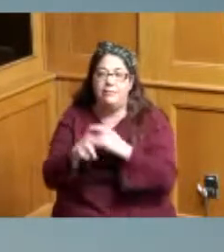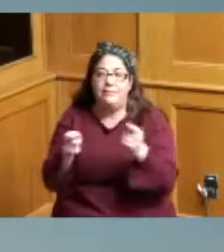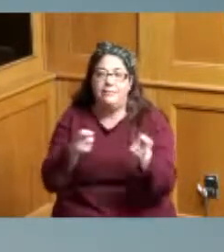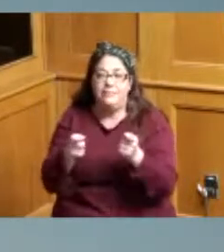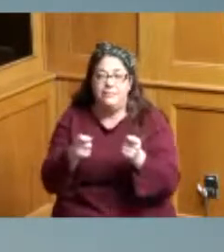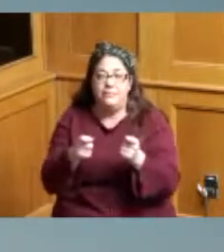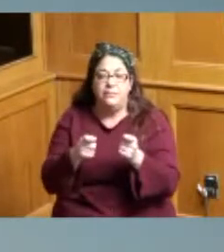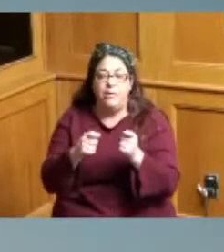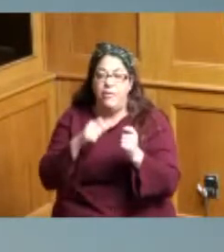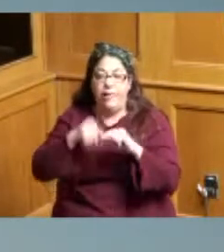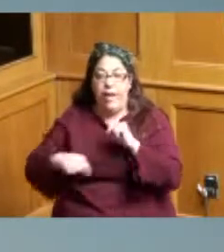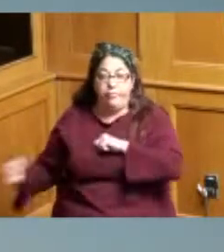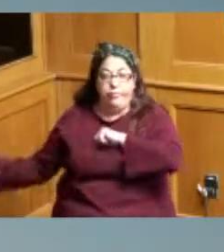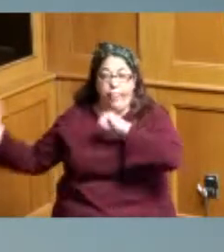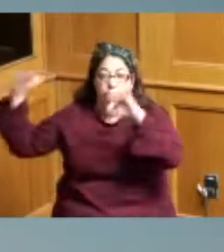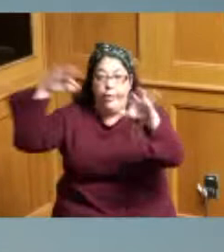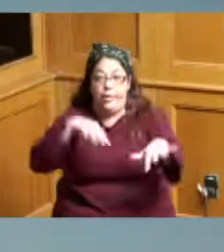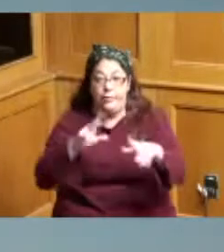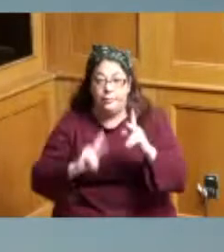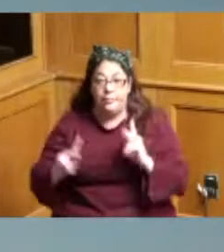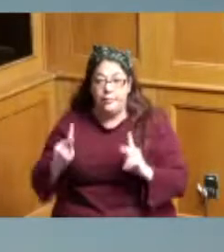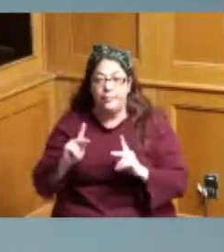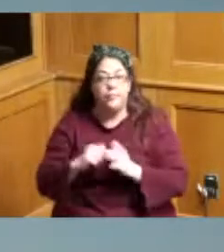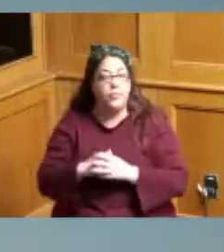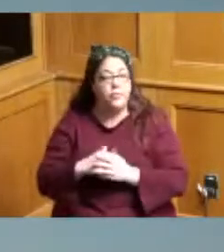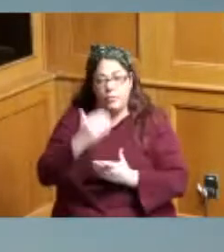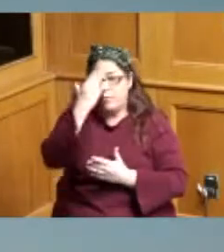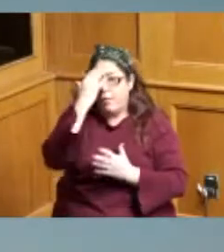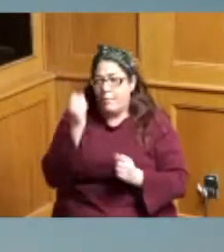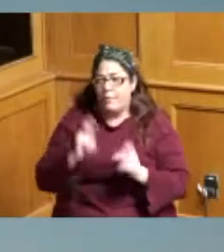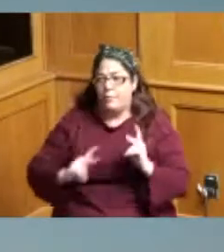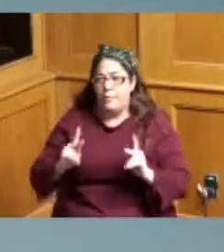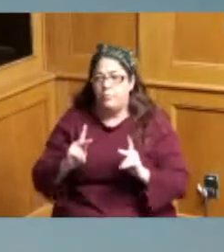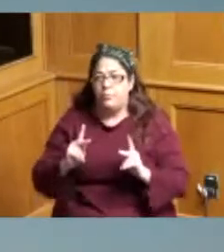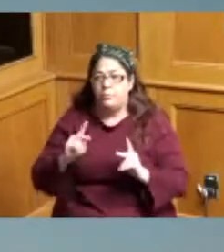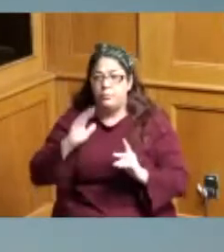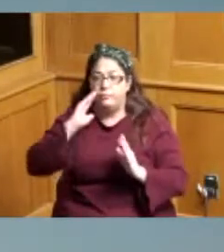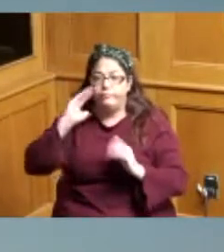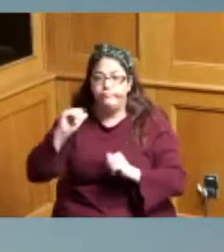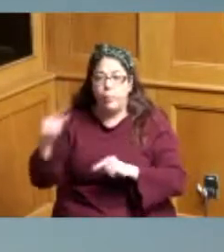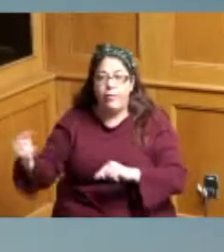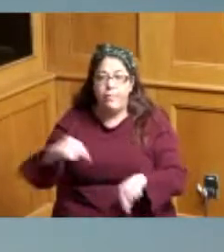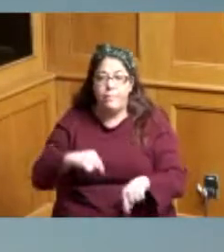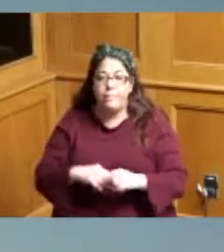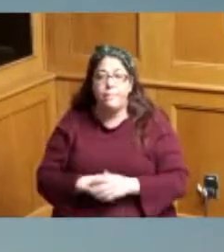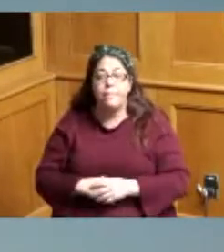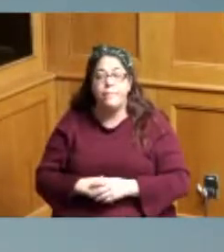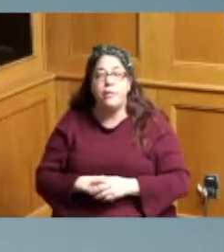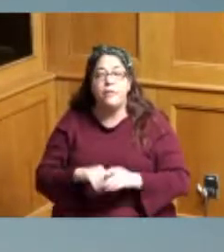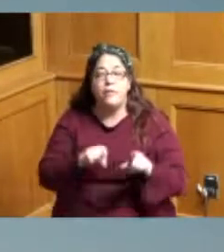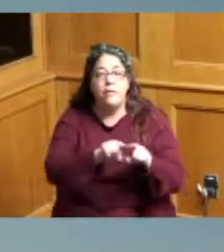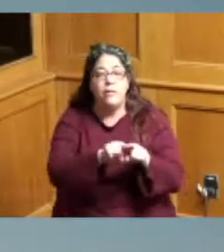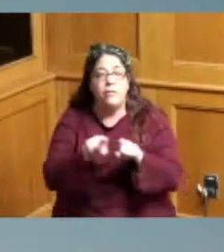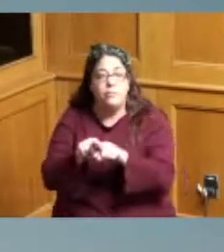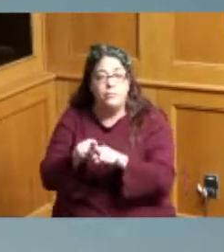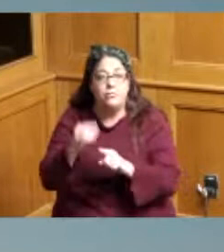etc just so we have an idea of how many people to expect but also to to make sure that people